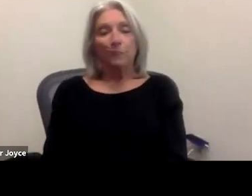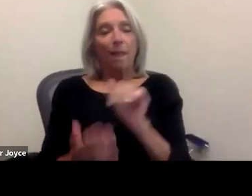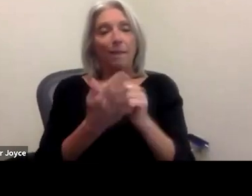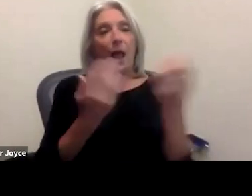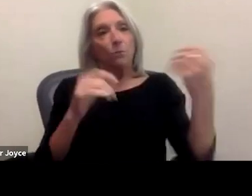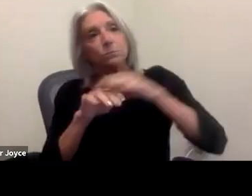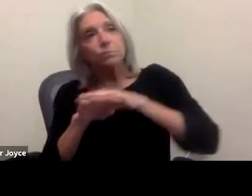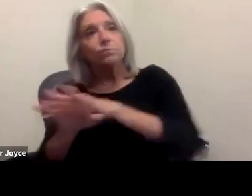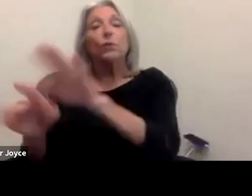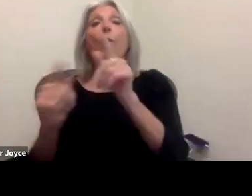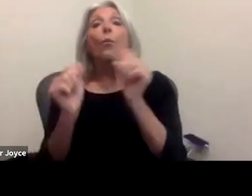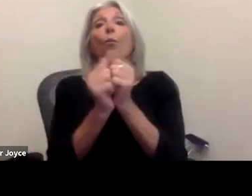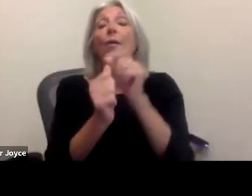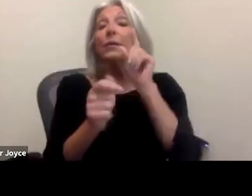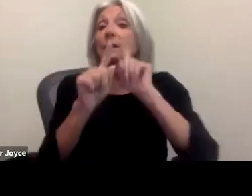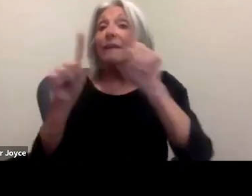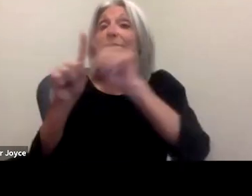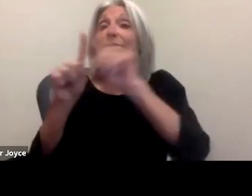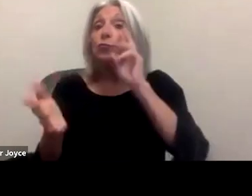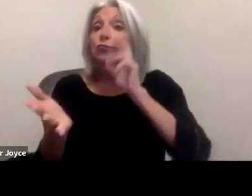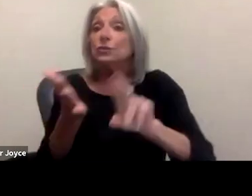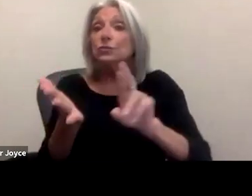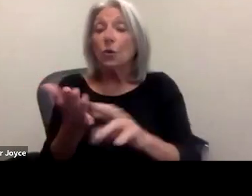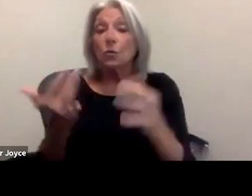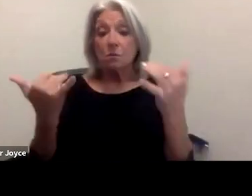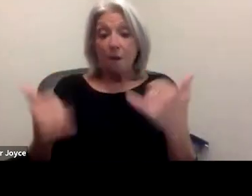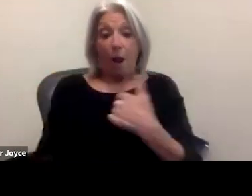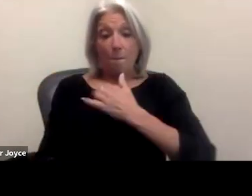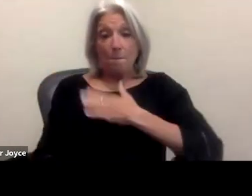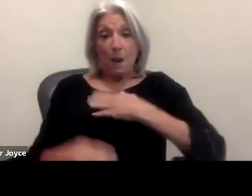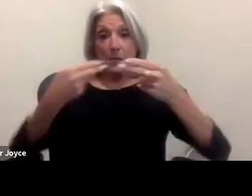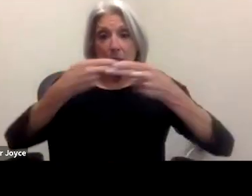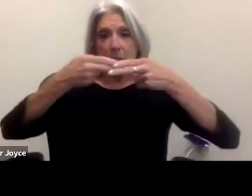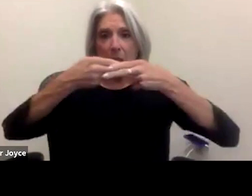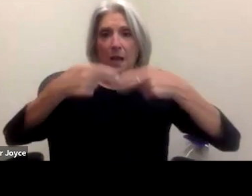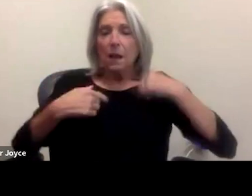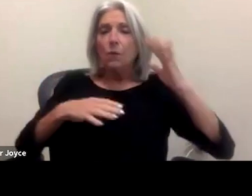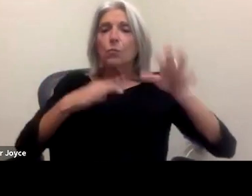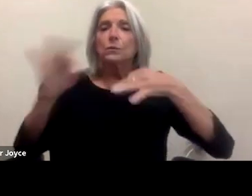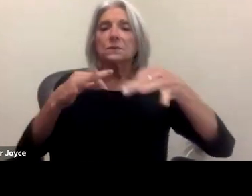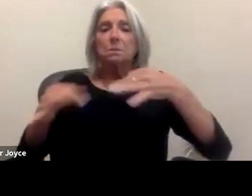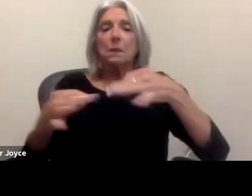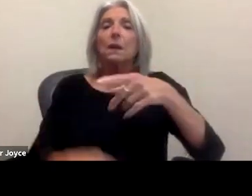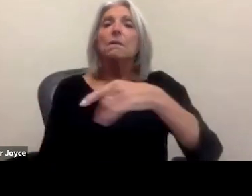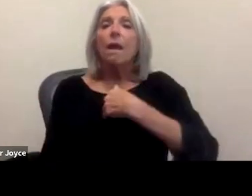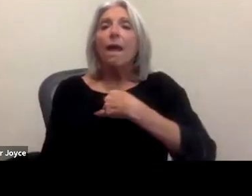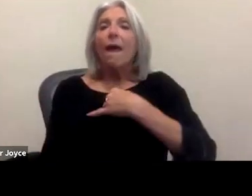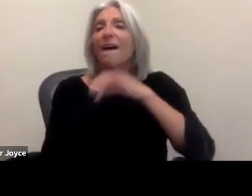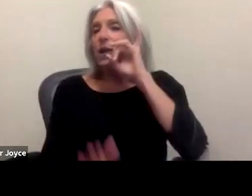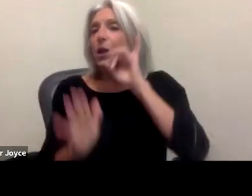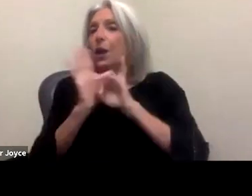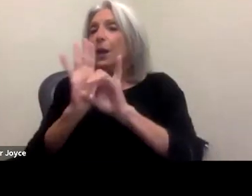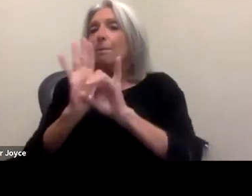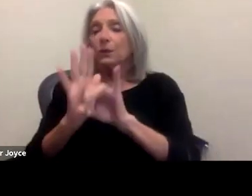in a lot of different ways. Here on my slide, I'll describe, there is an image from--